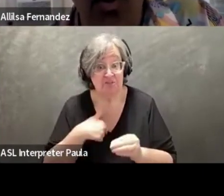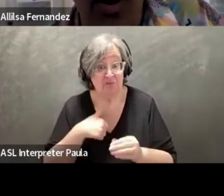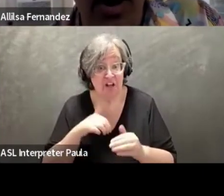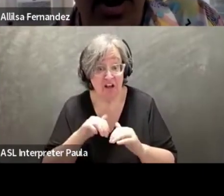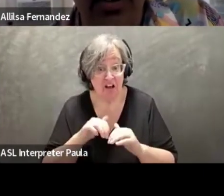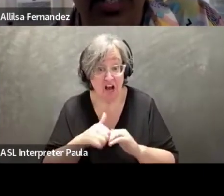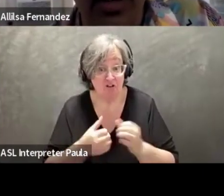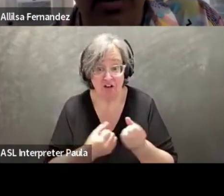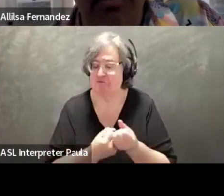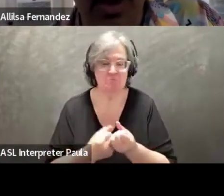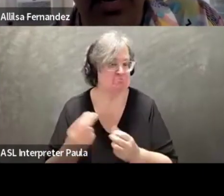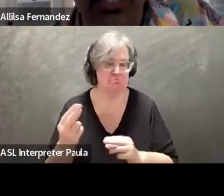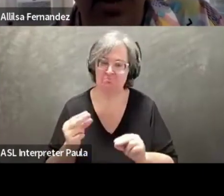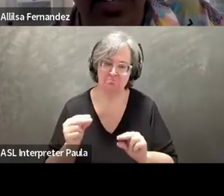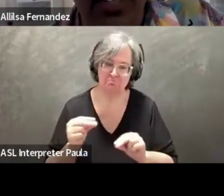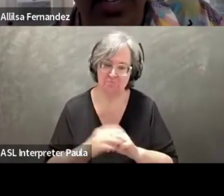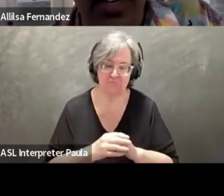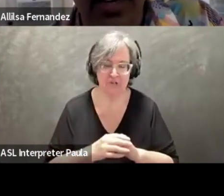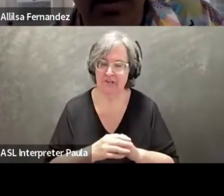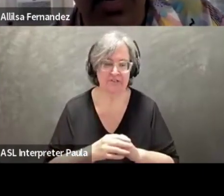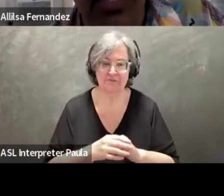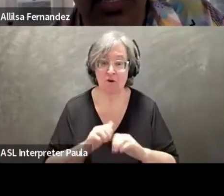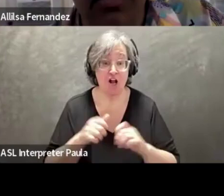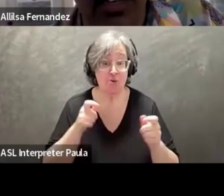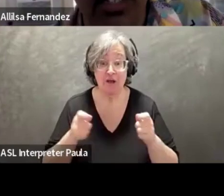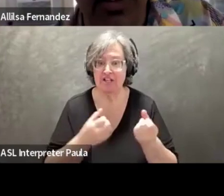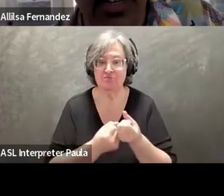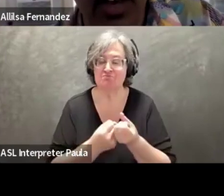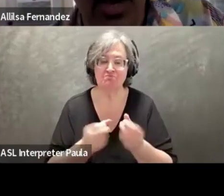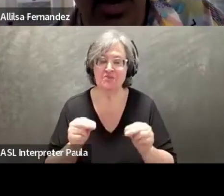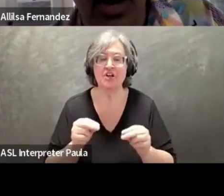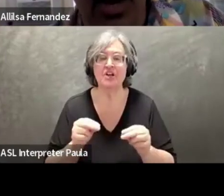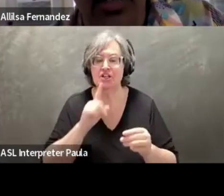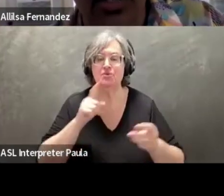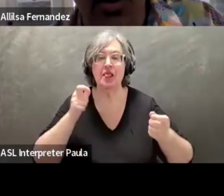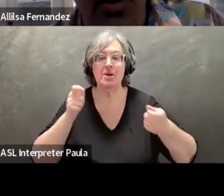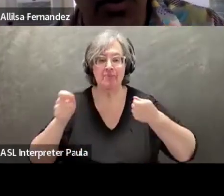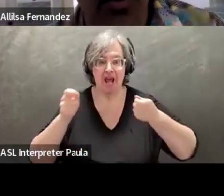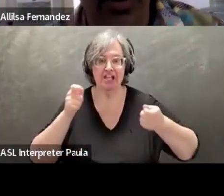or how to manage advocacy, because it is a management so